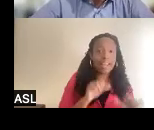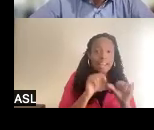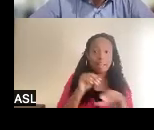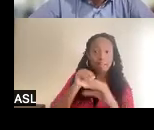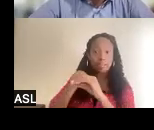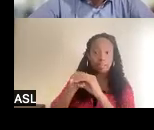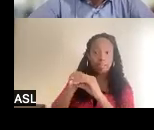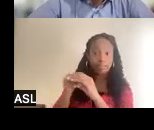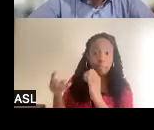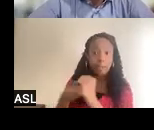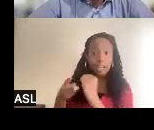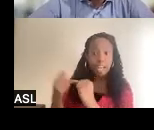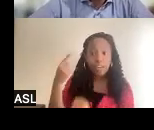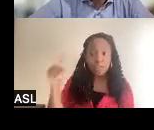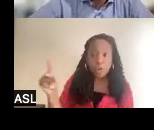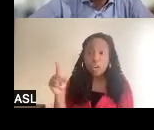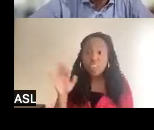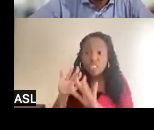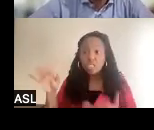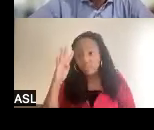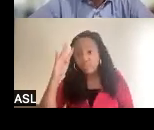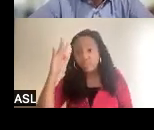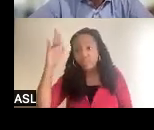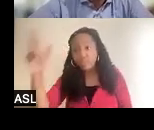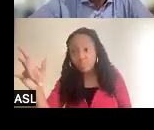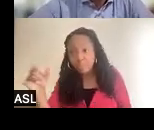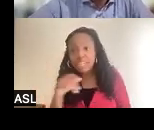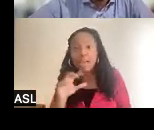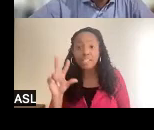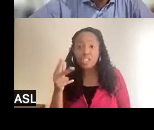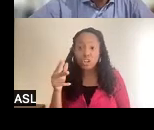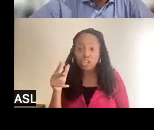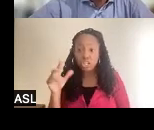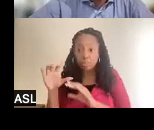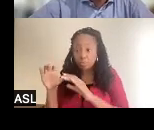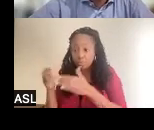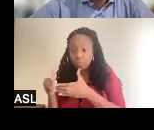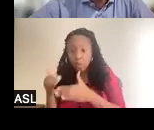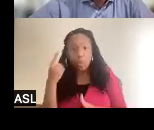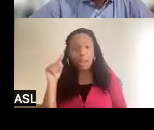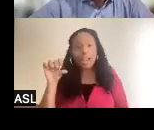disqualify the benefits it's third party because it's left by a third party right it wasn't the